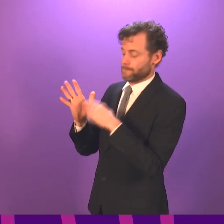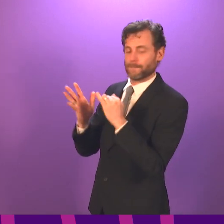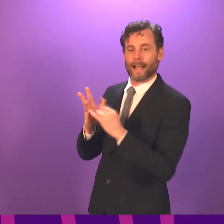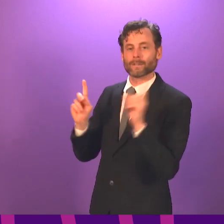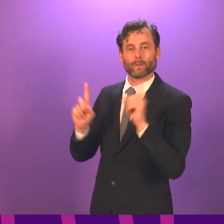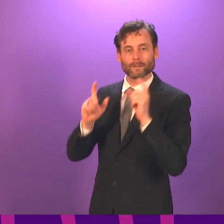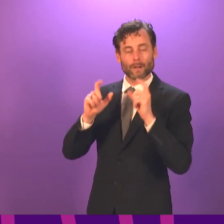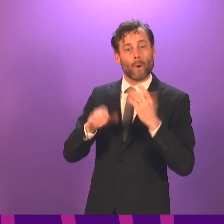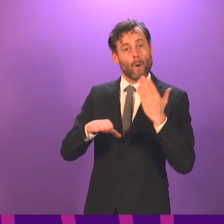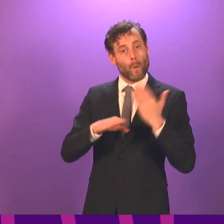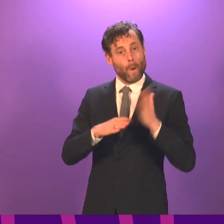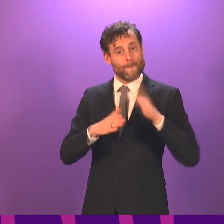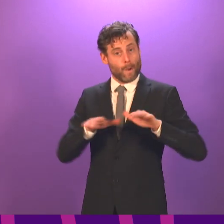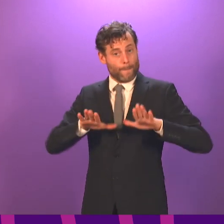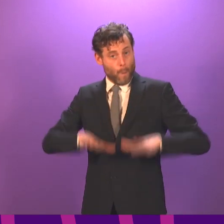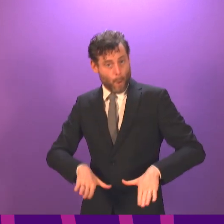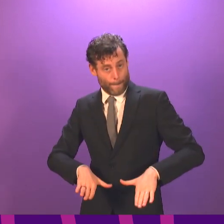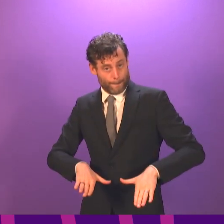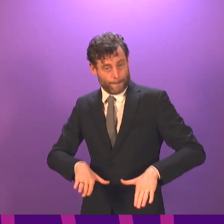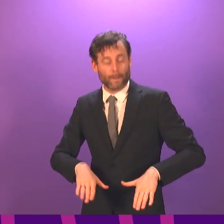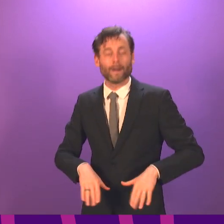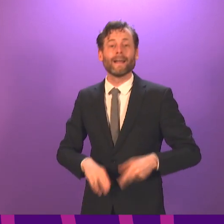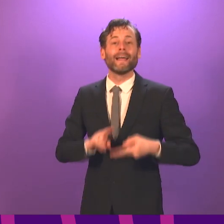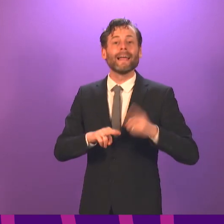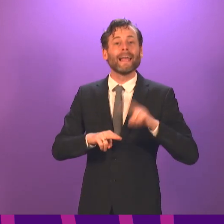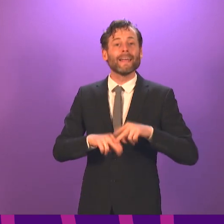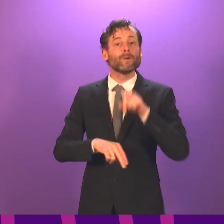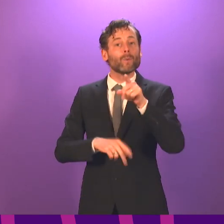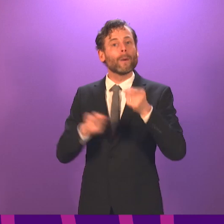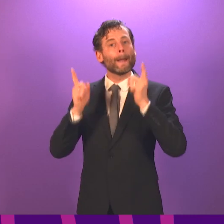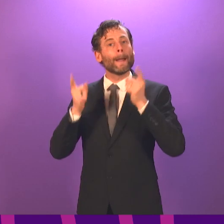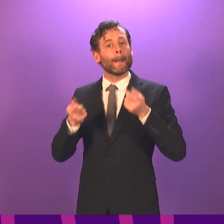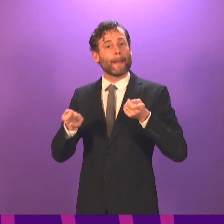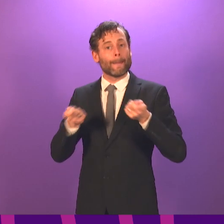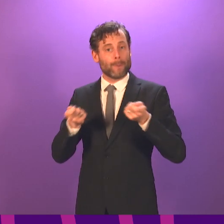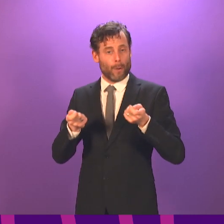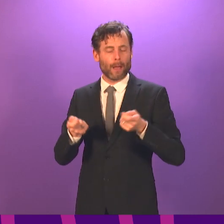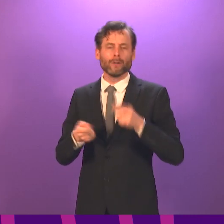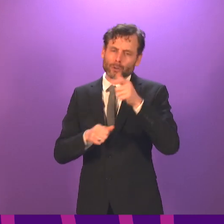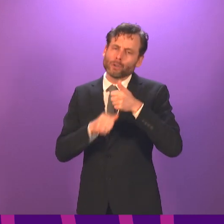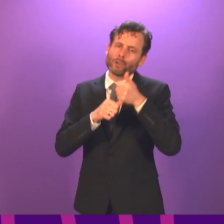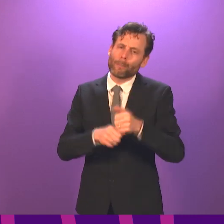about. Work from home if you can, and if you are an employer, please continue to support your employees to do that.